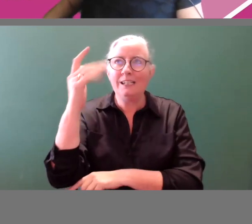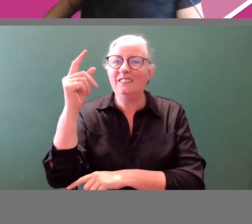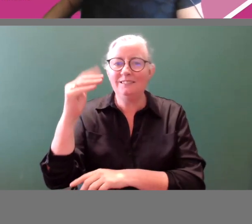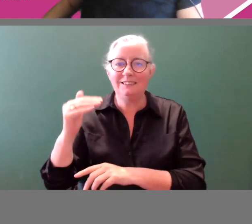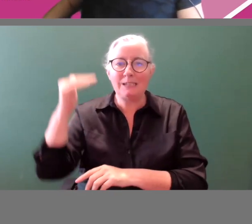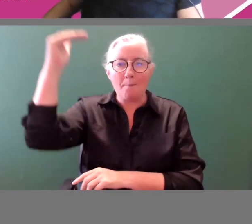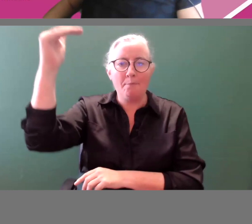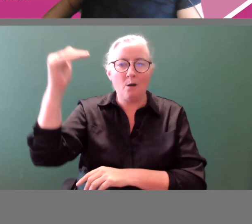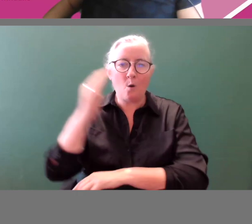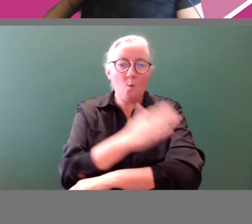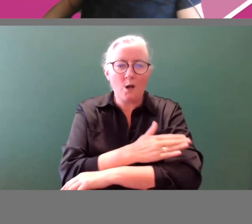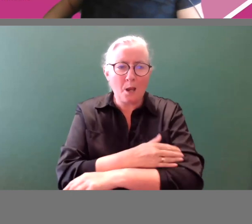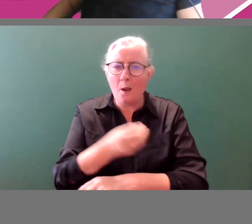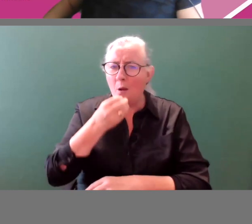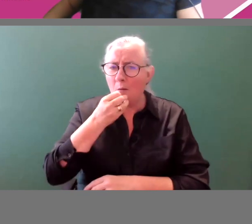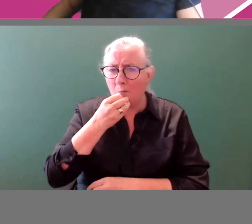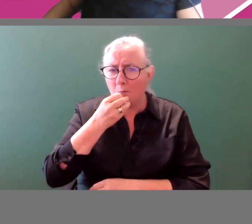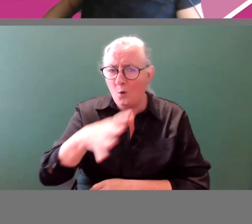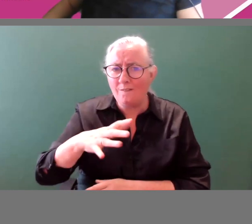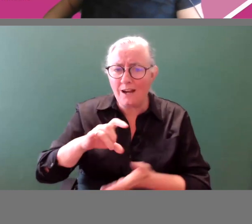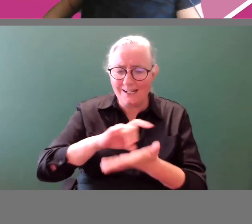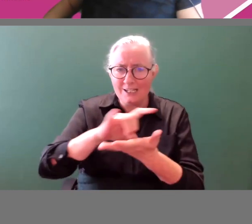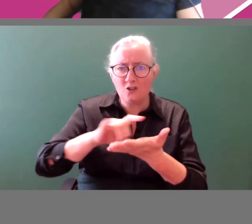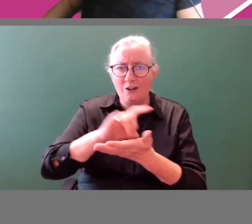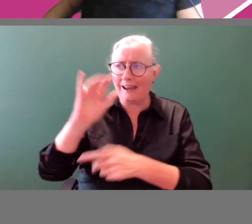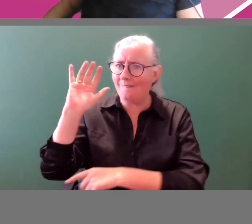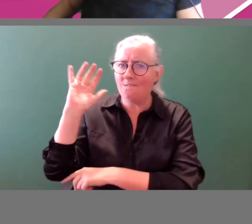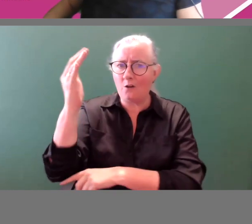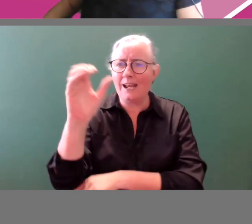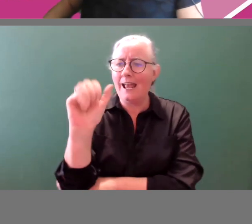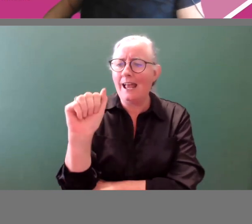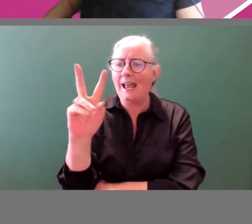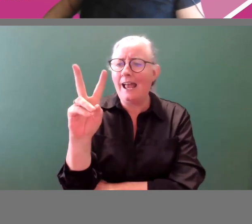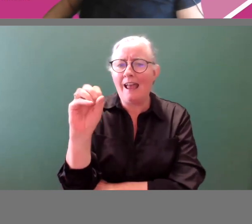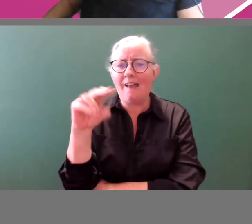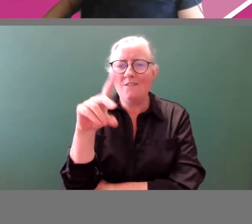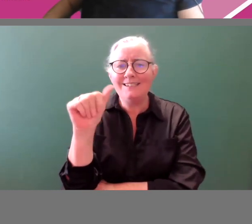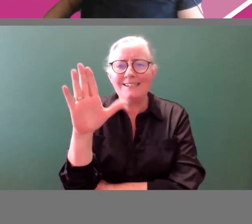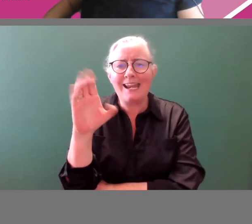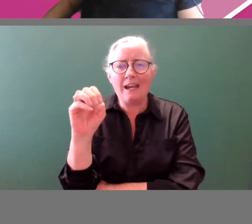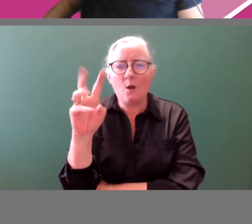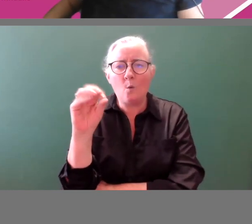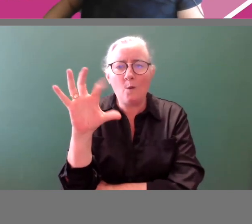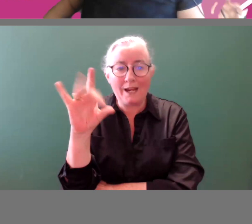a beautiful historic forest in Avondale in Wicklow and there is an elevated path through the forest